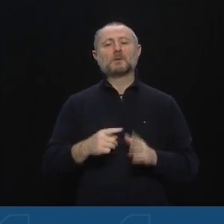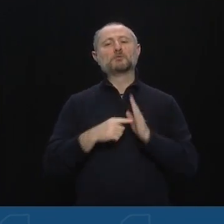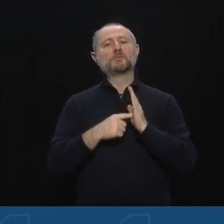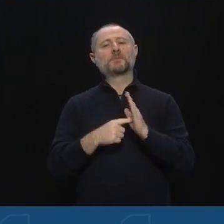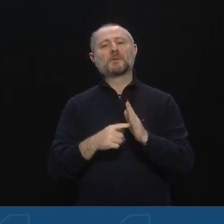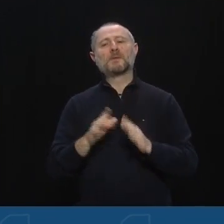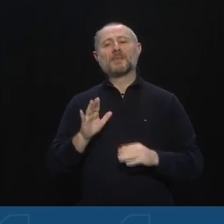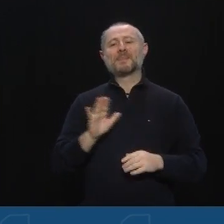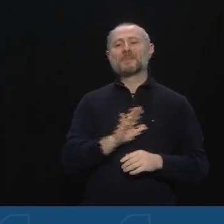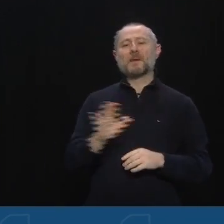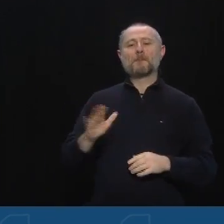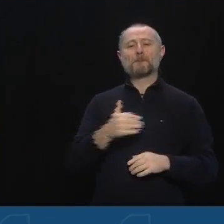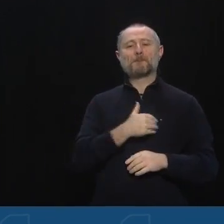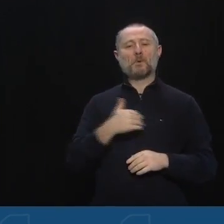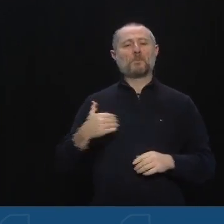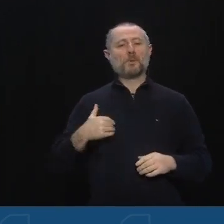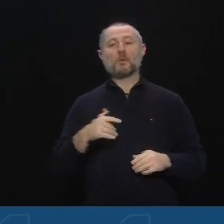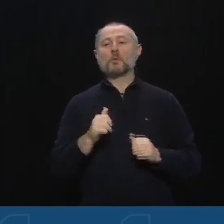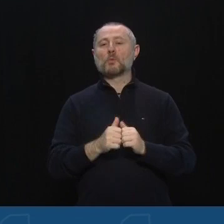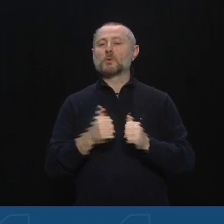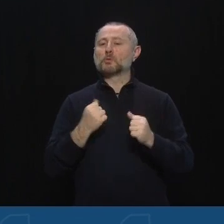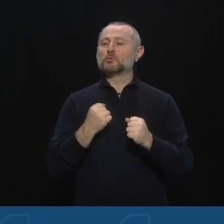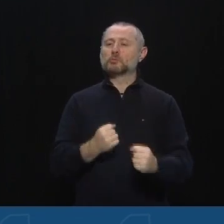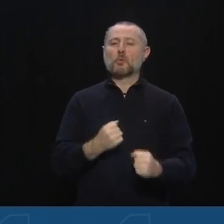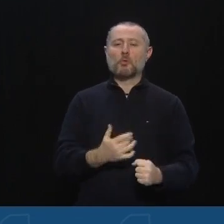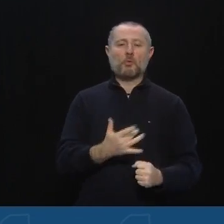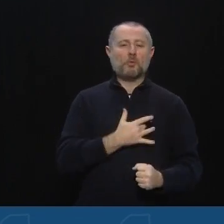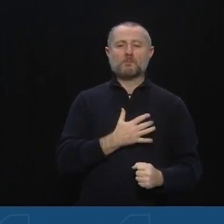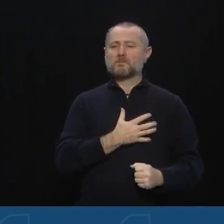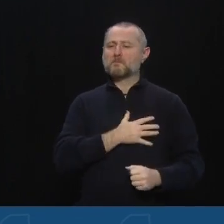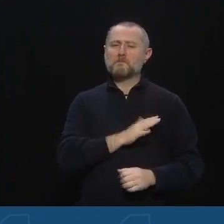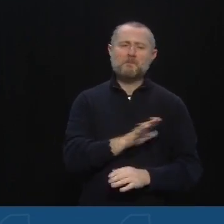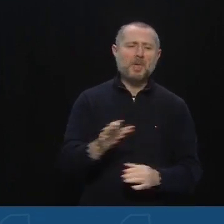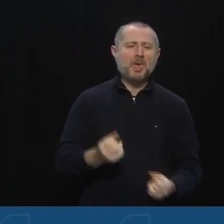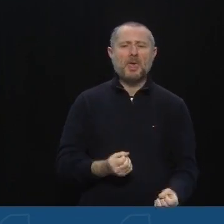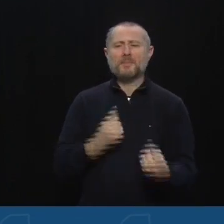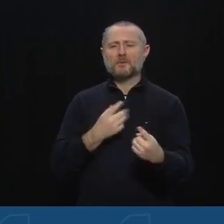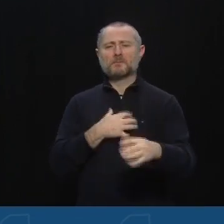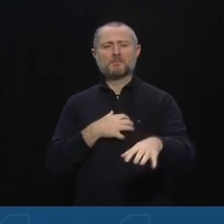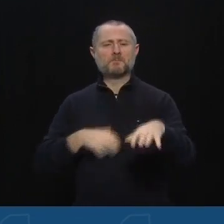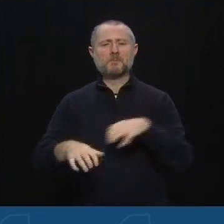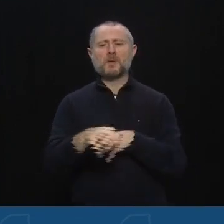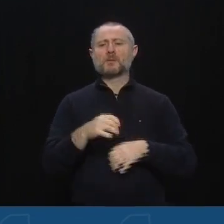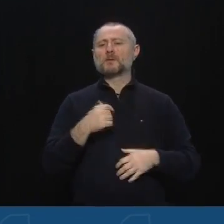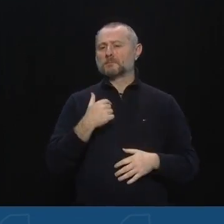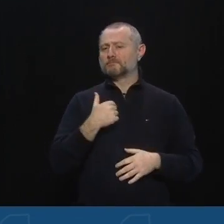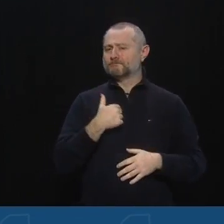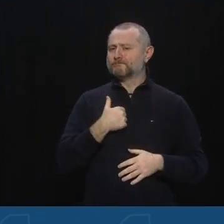WITH AND THOSE ARE THE LEADERS, THE COURAGEOUS LEADERS WHO REPRESENTED THEIR MEMBERS WITH